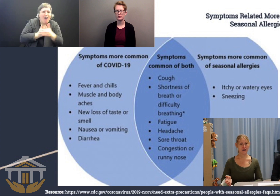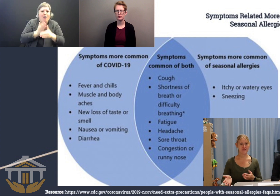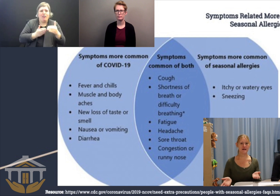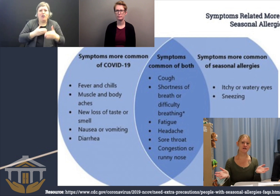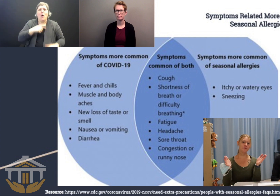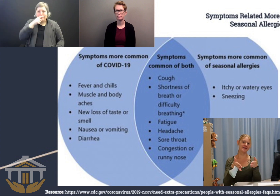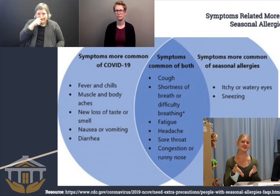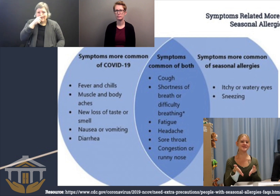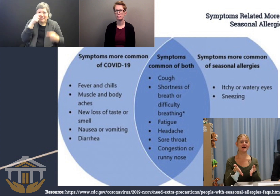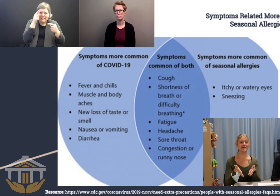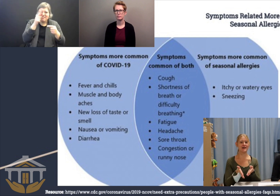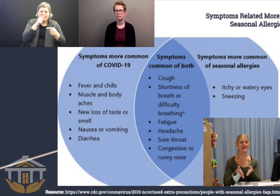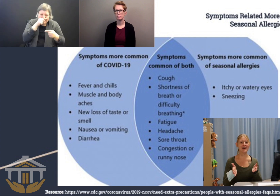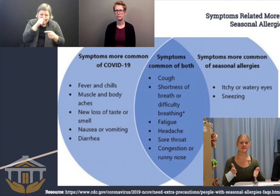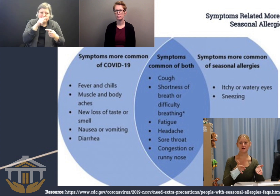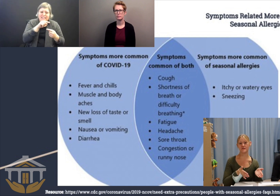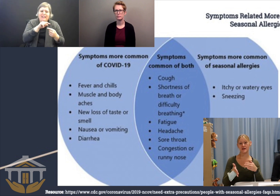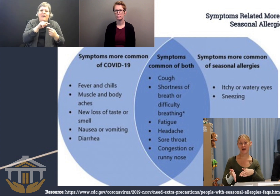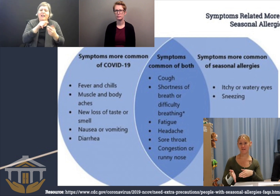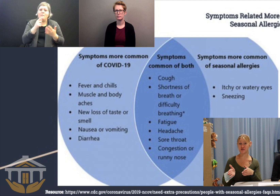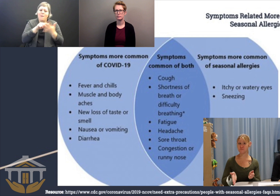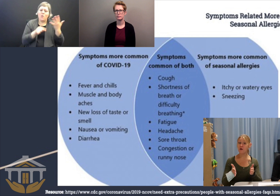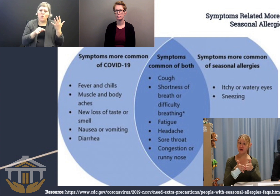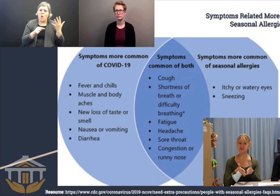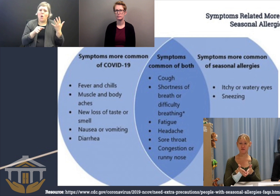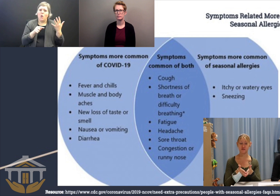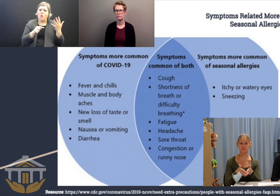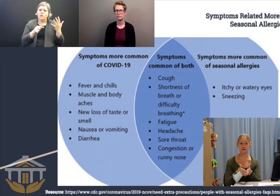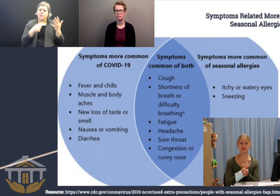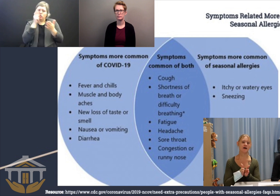And then you go back to the center and yes, COVID and allergies both have similar symptoms